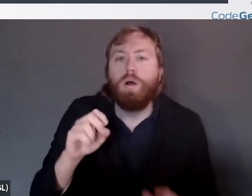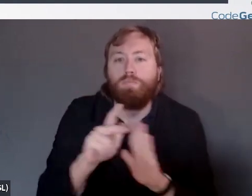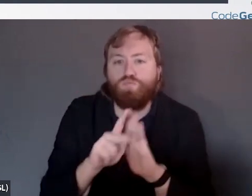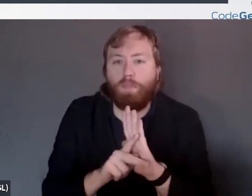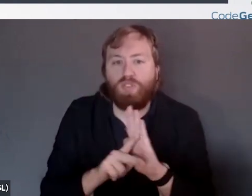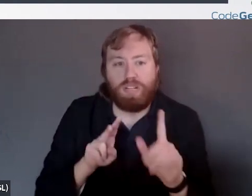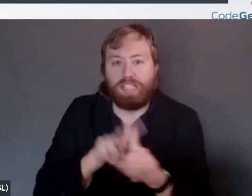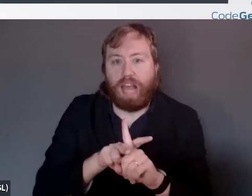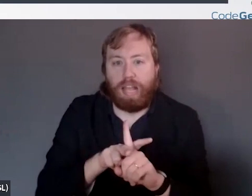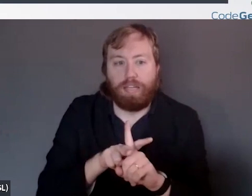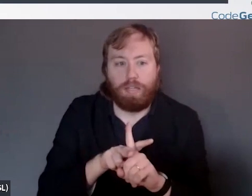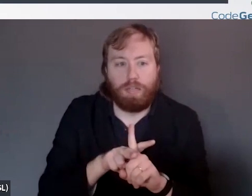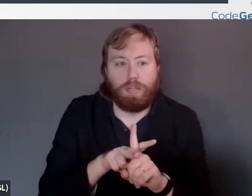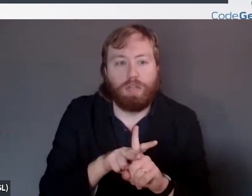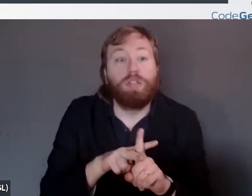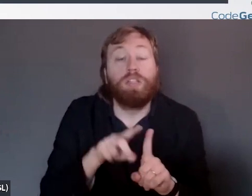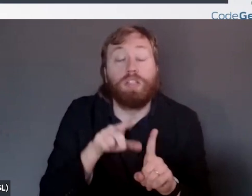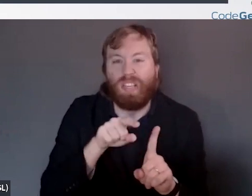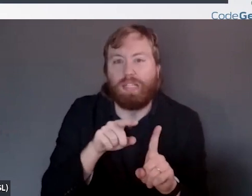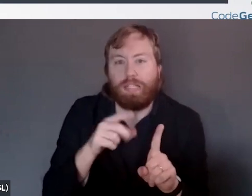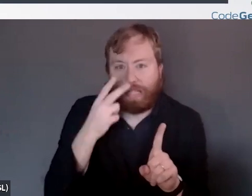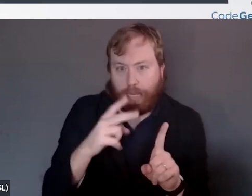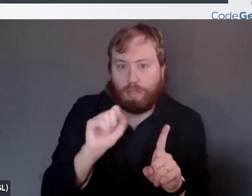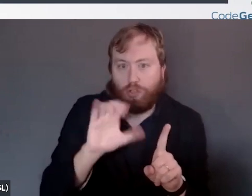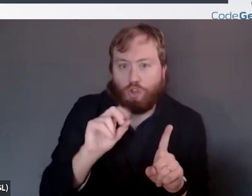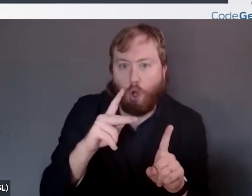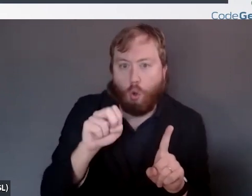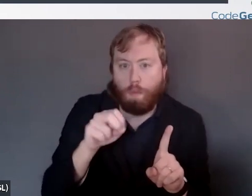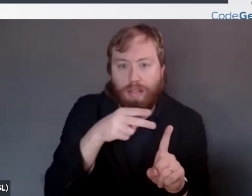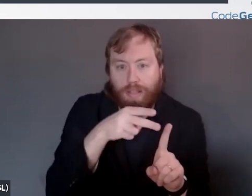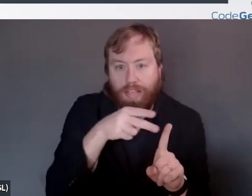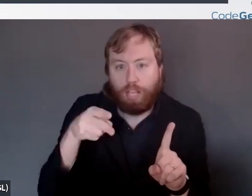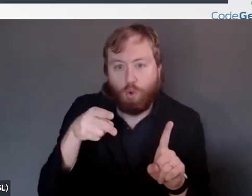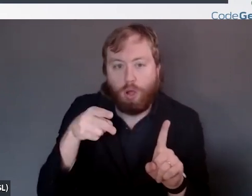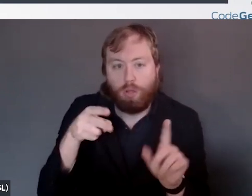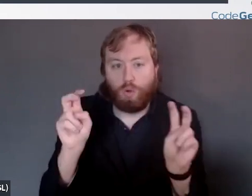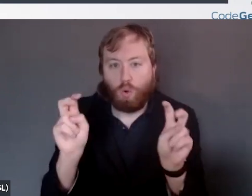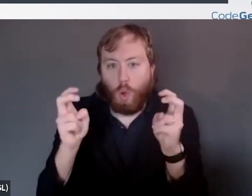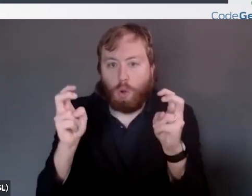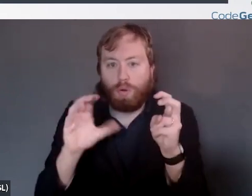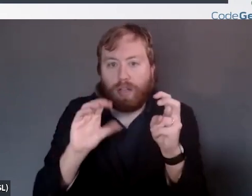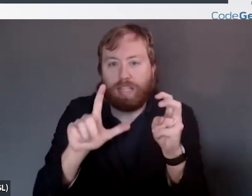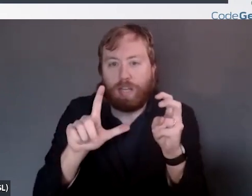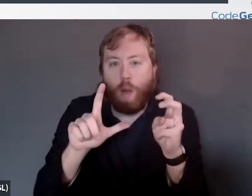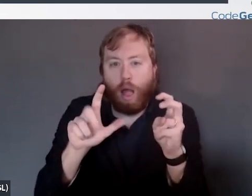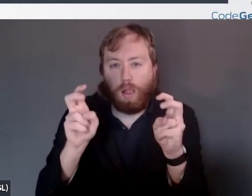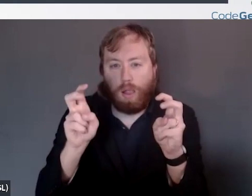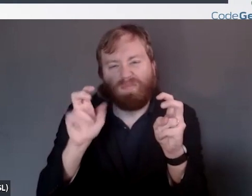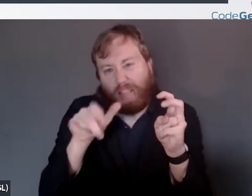where this one says scope equals "col", where "col" is short for column.